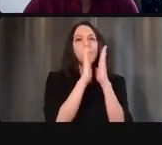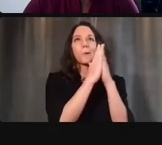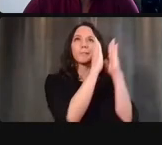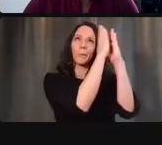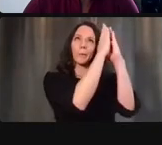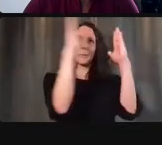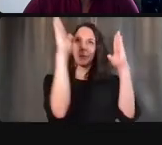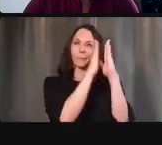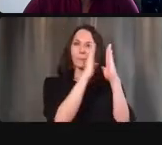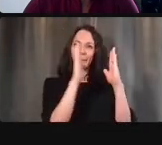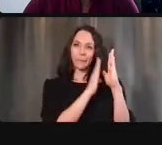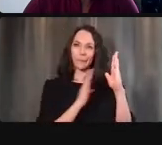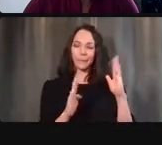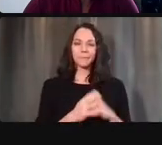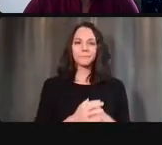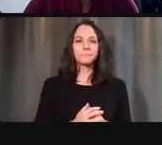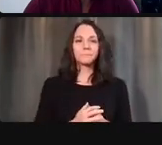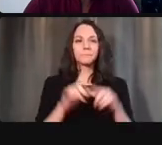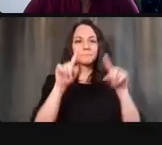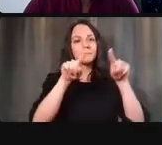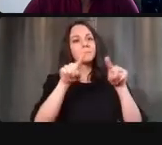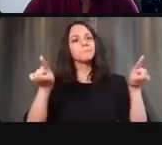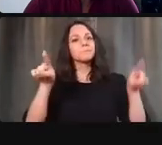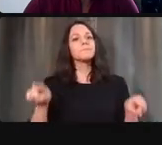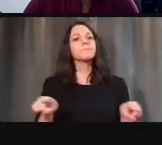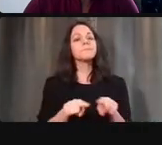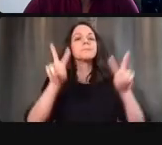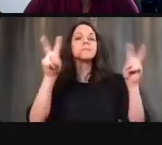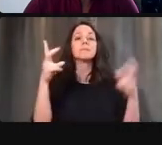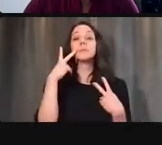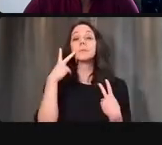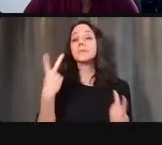The slide that you're seeing here reads Healing Verse Poetry line